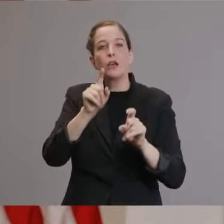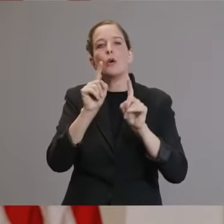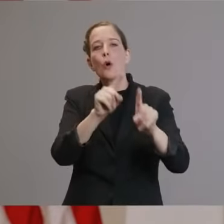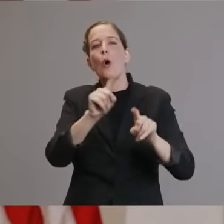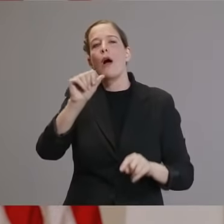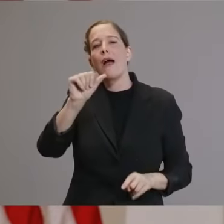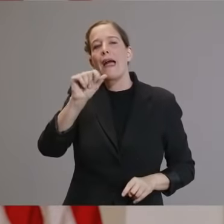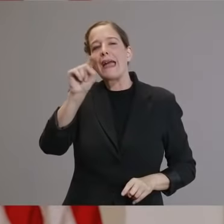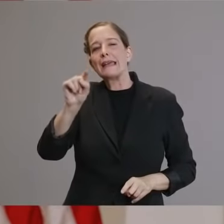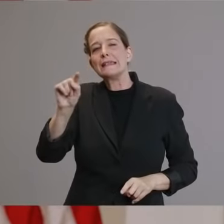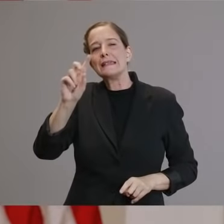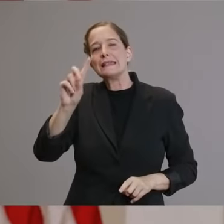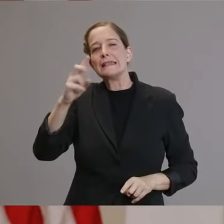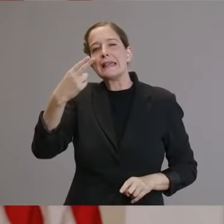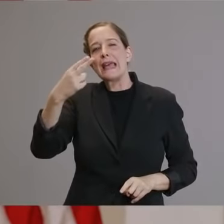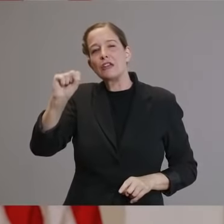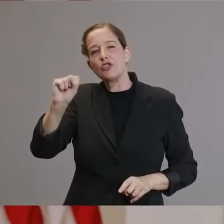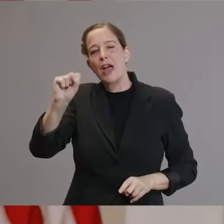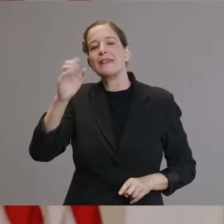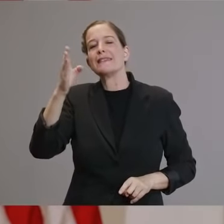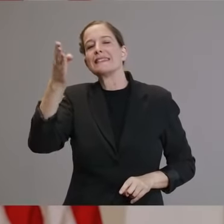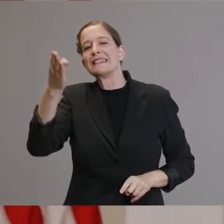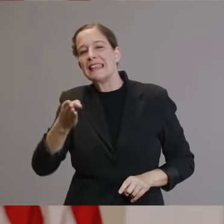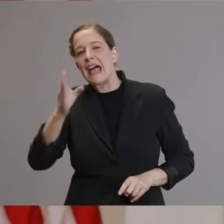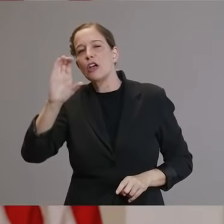BUT IT'S ON OUR HOME PAGE AND YOU CAN GO TO THAT WEBSITE TO FIND IT.